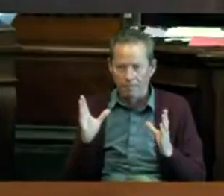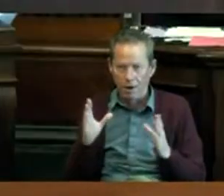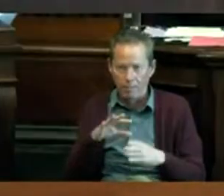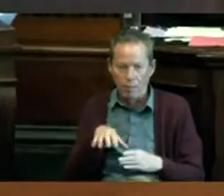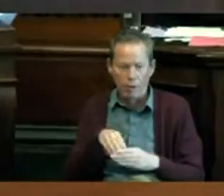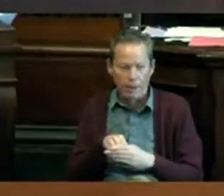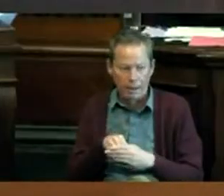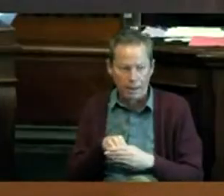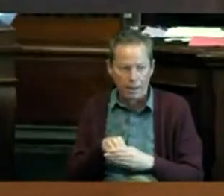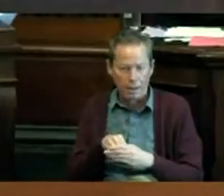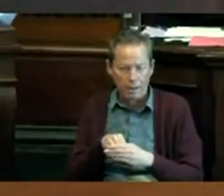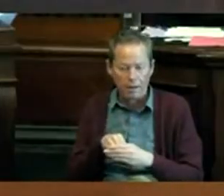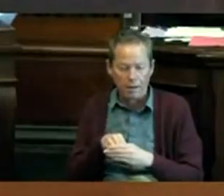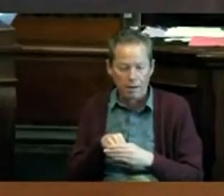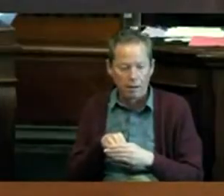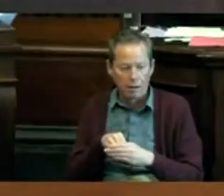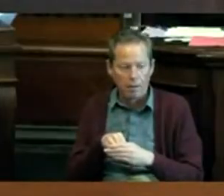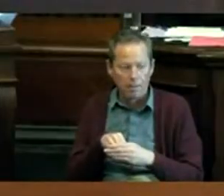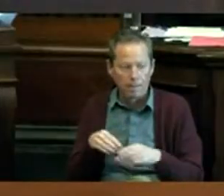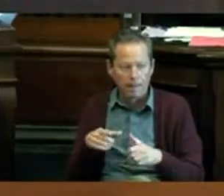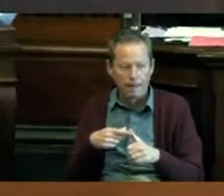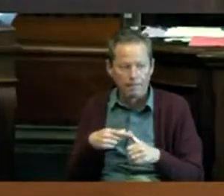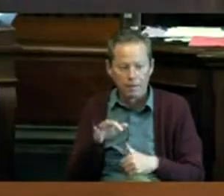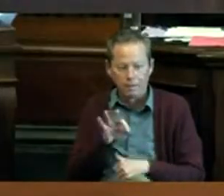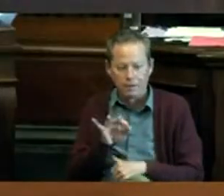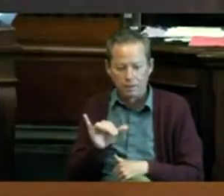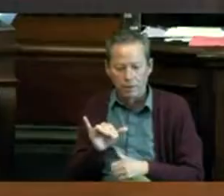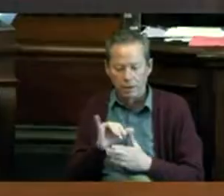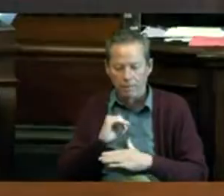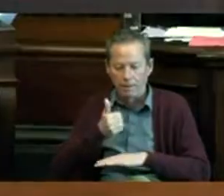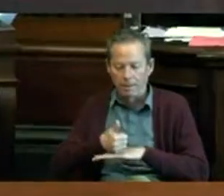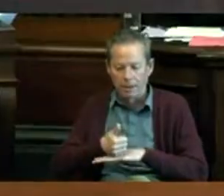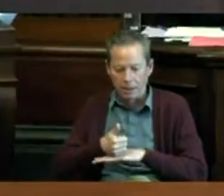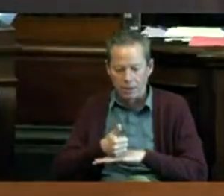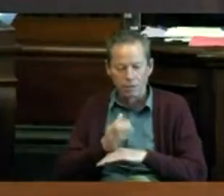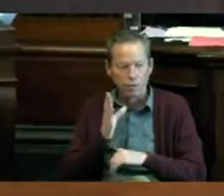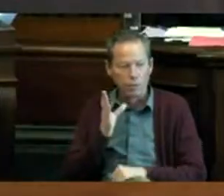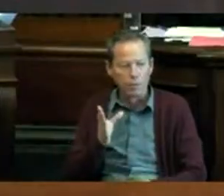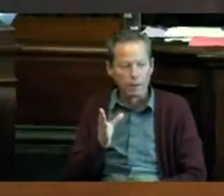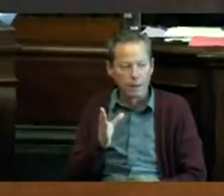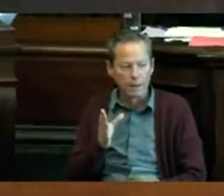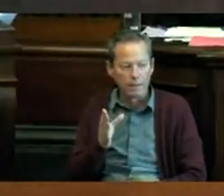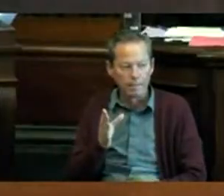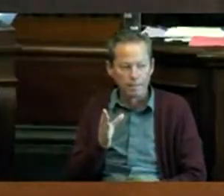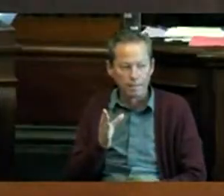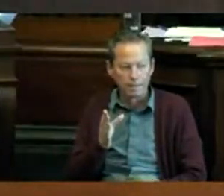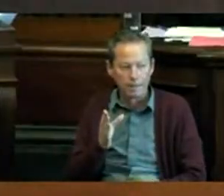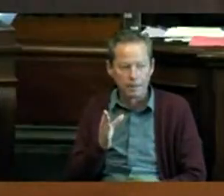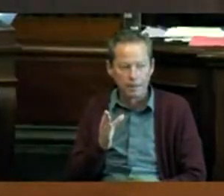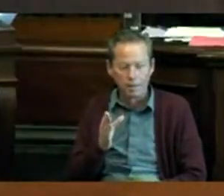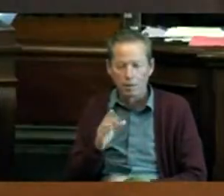this can be used within any time